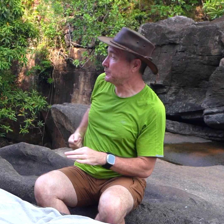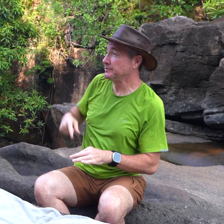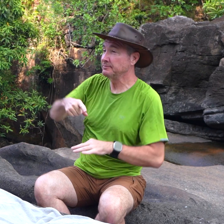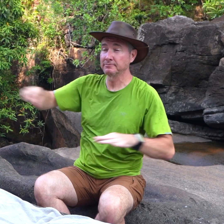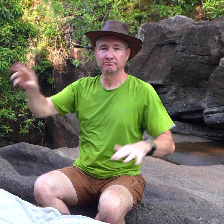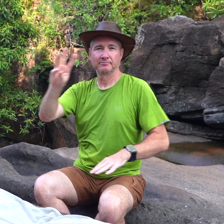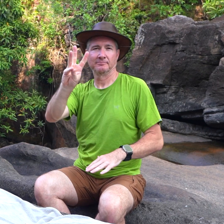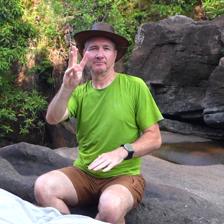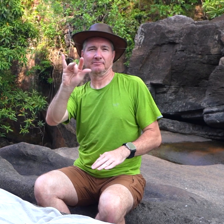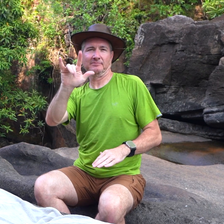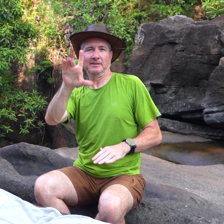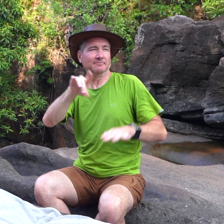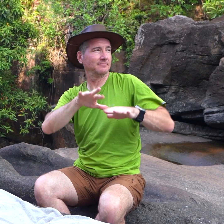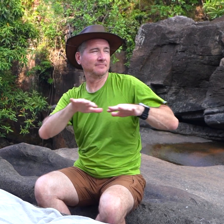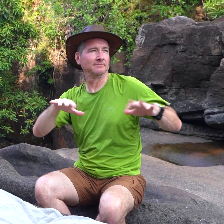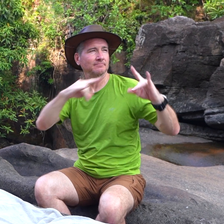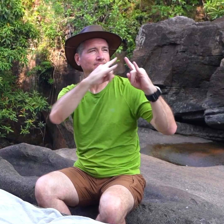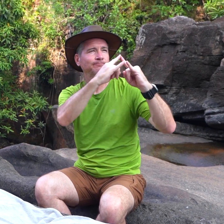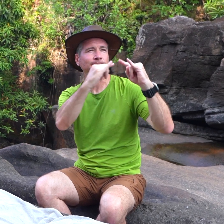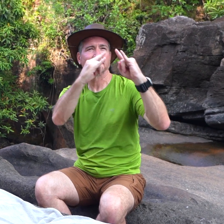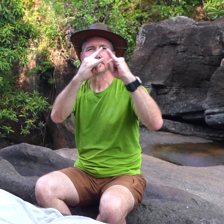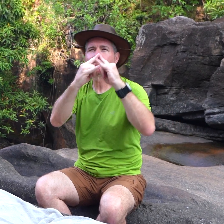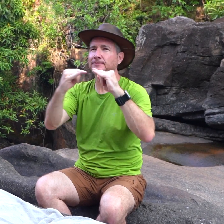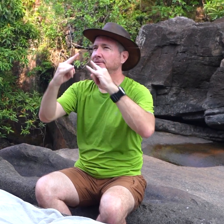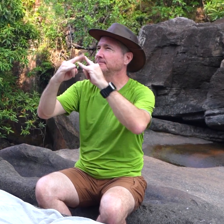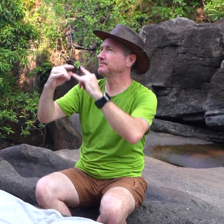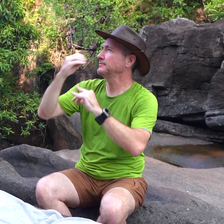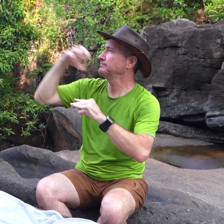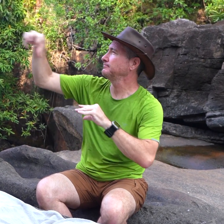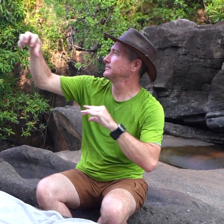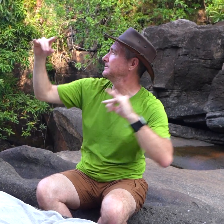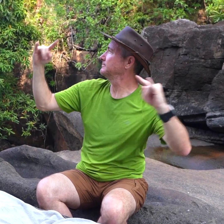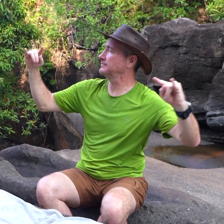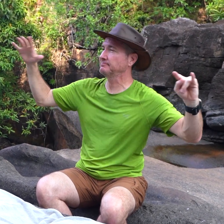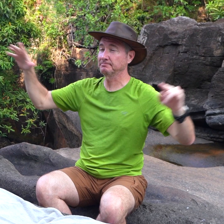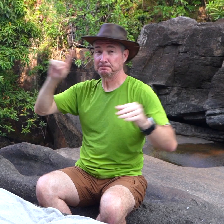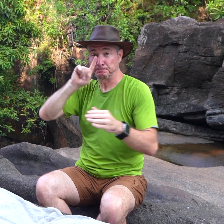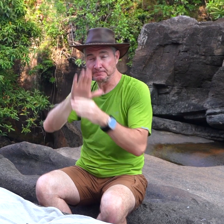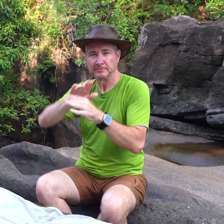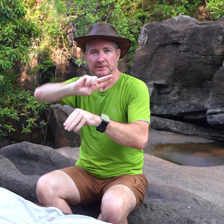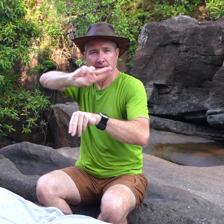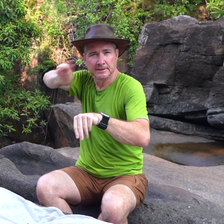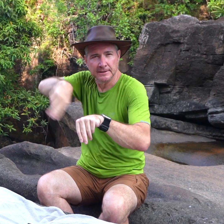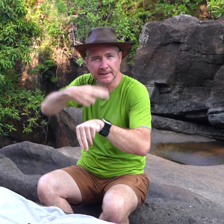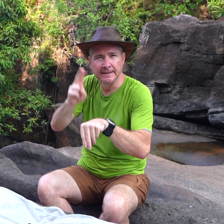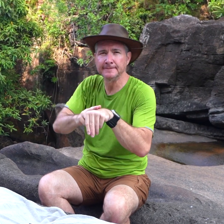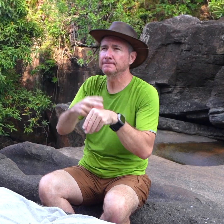and I’m staying in one of the Wild tents that are built into the forest. We are seriously in nature here,